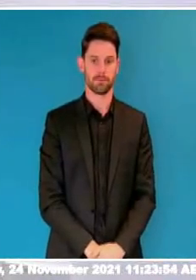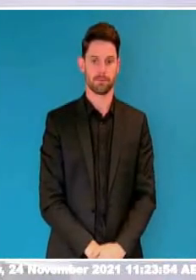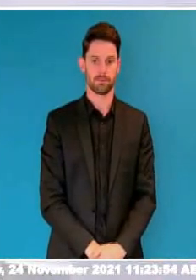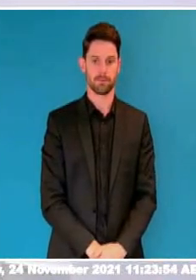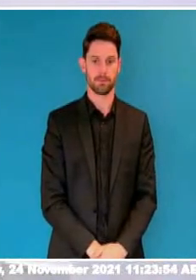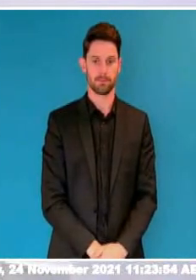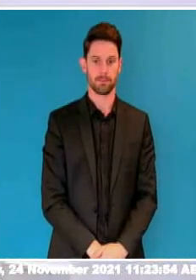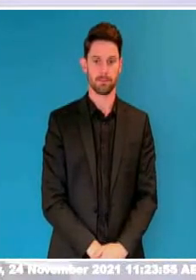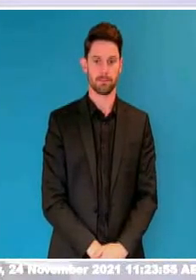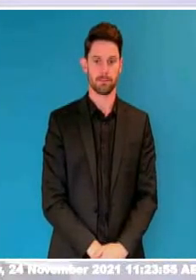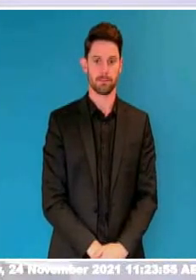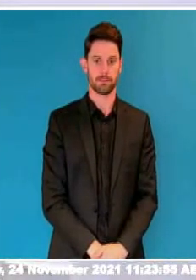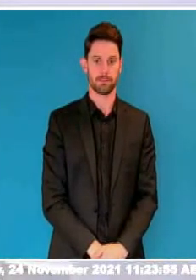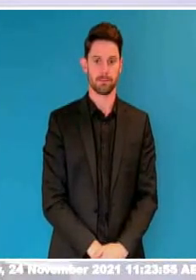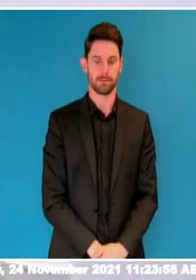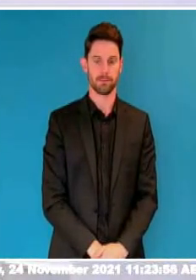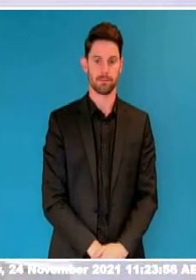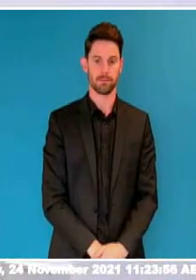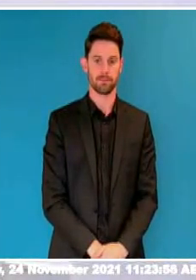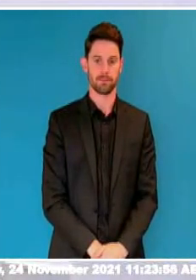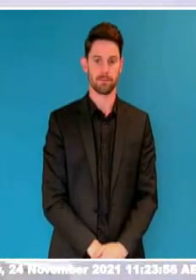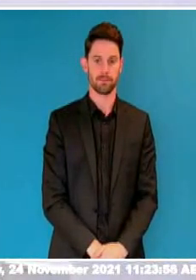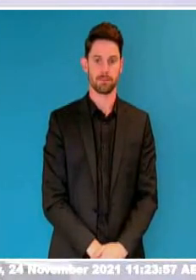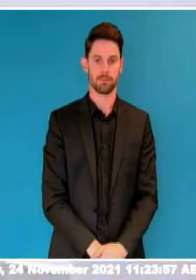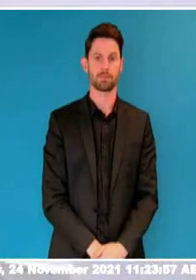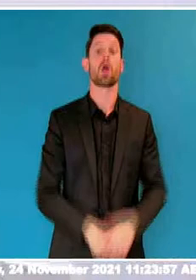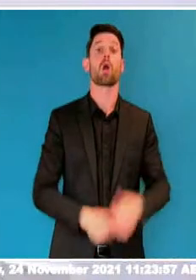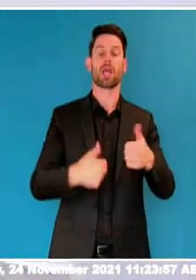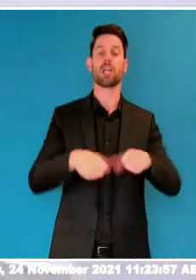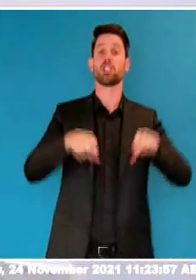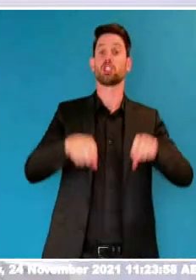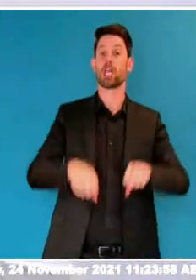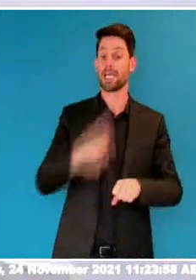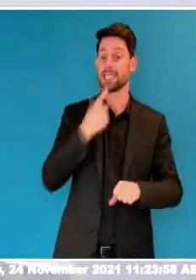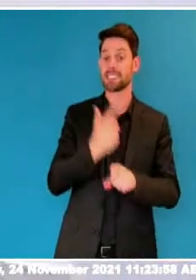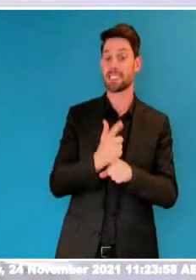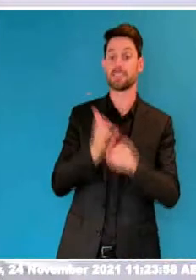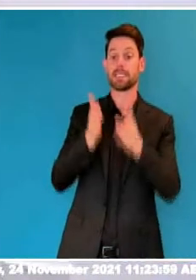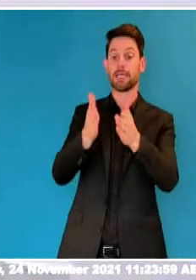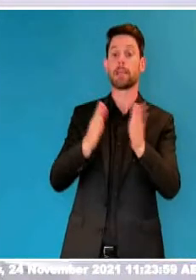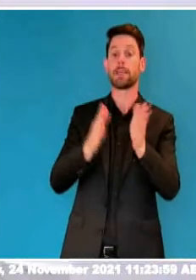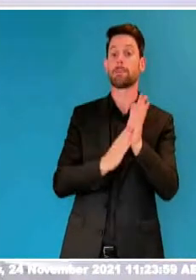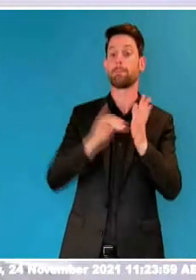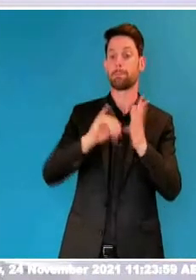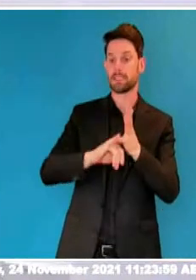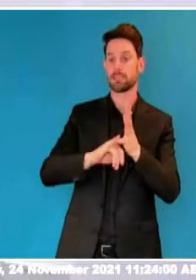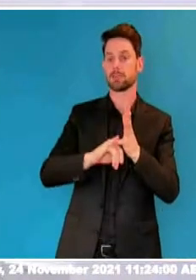Can I ask, please, Ms Kruger, I notice that at page 7 of your statement on behalf of